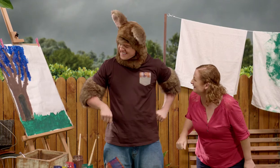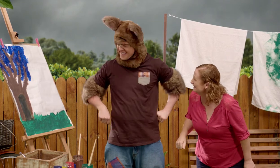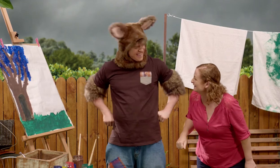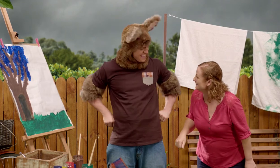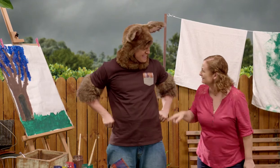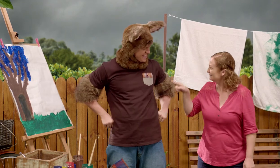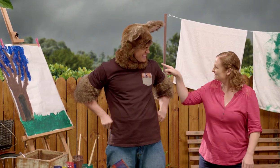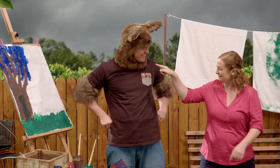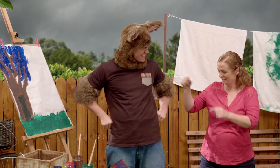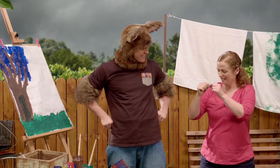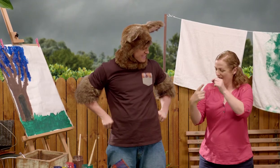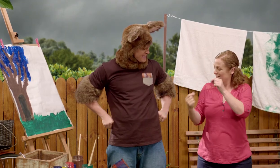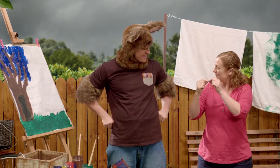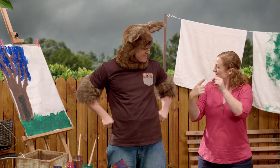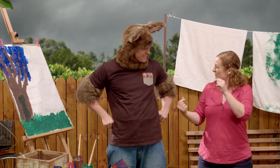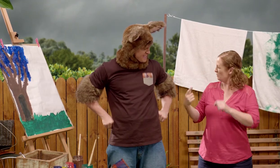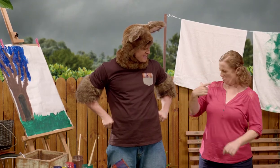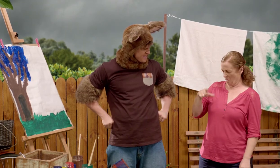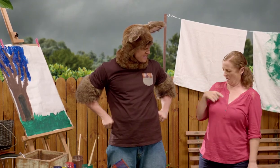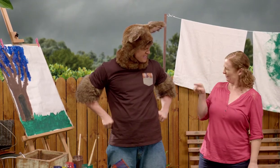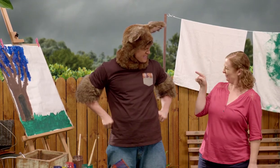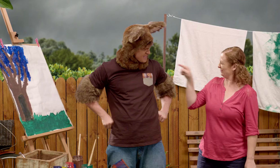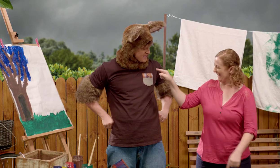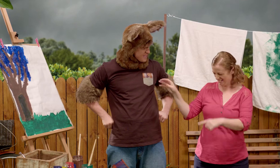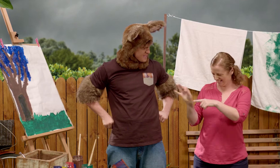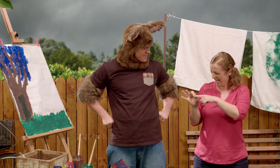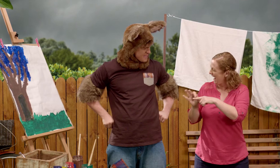So why have you done the leaves in that colour?